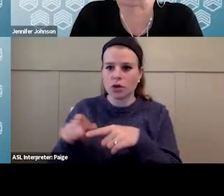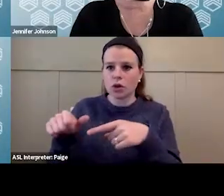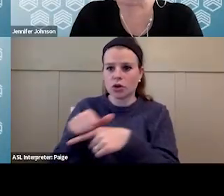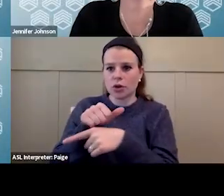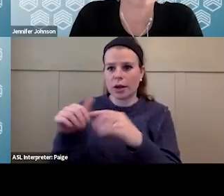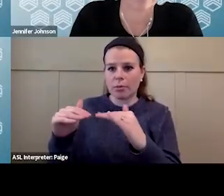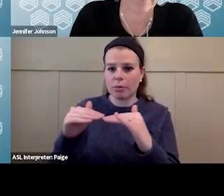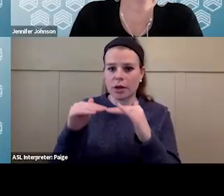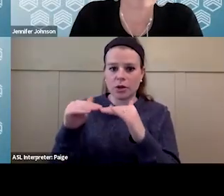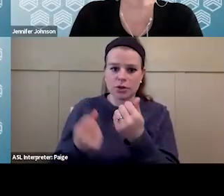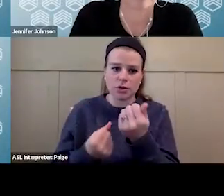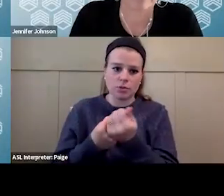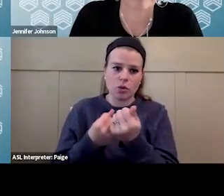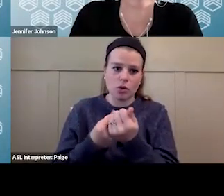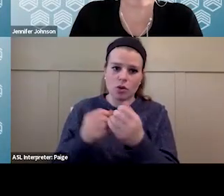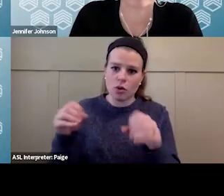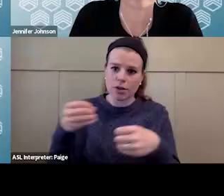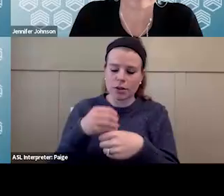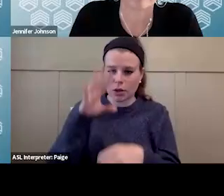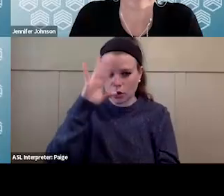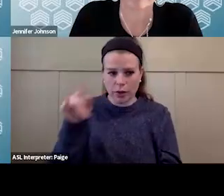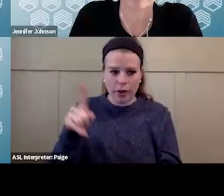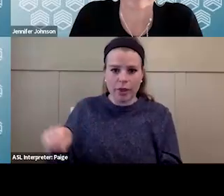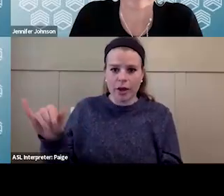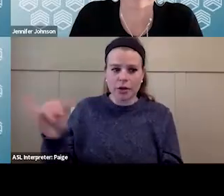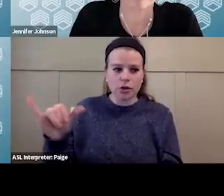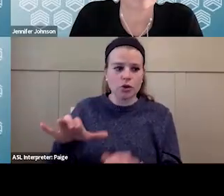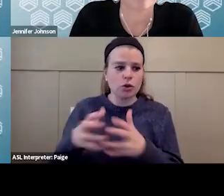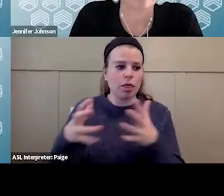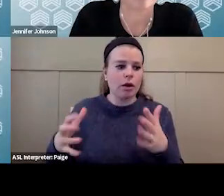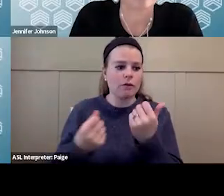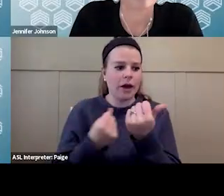organizations, I know they too, um, do a lot of advocacy in this area.